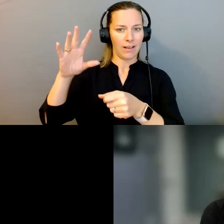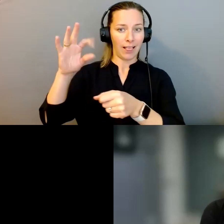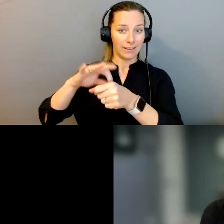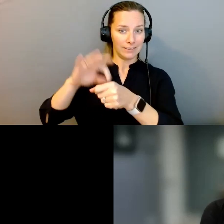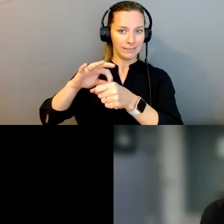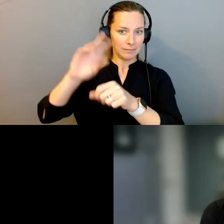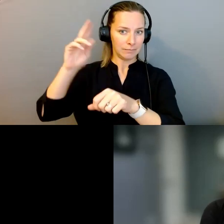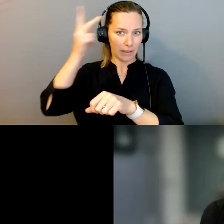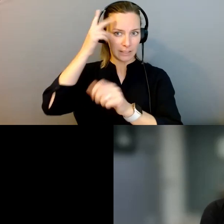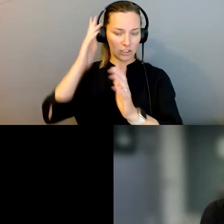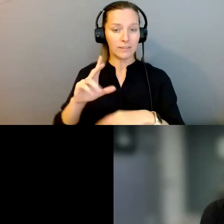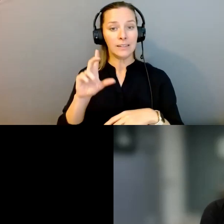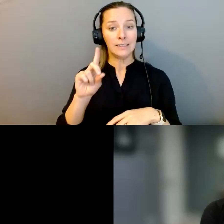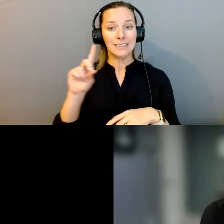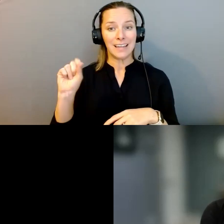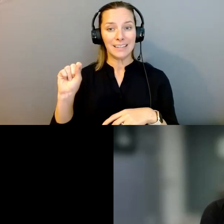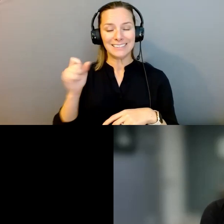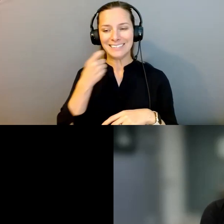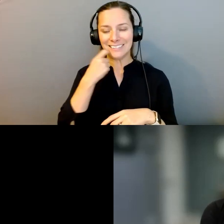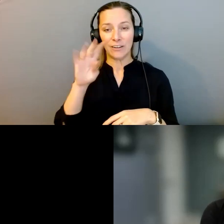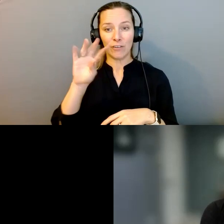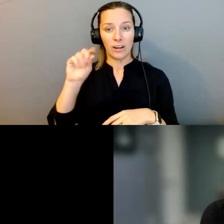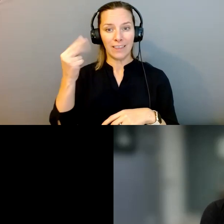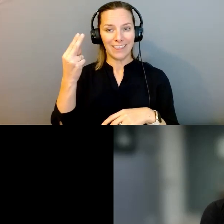DDS had our 40th anniversary last Thursday at the office,